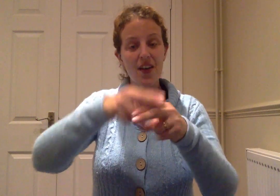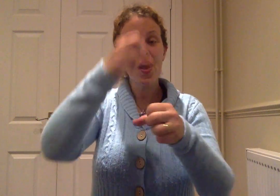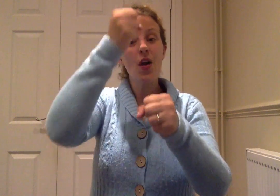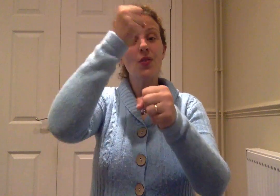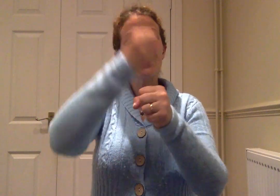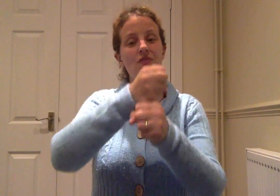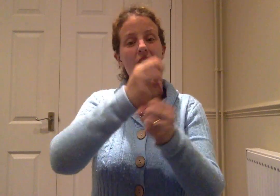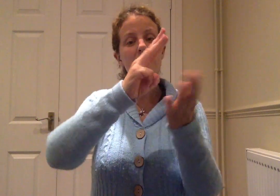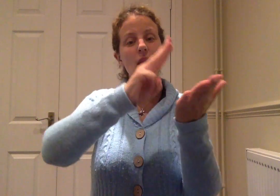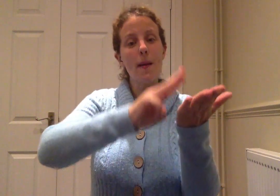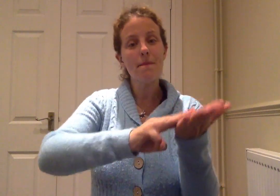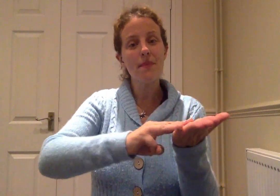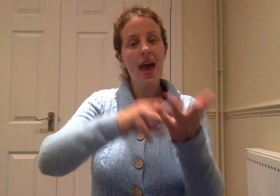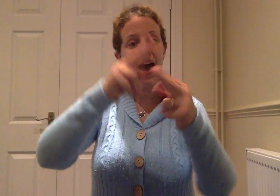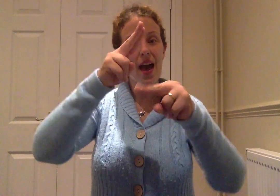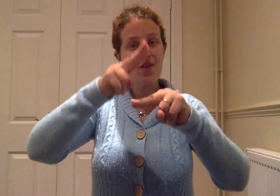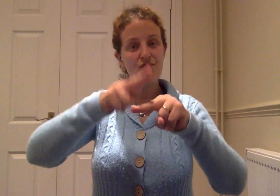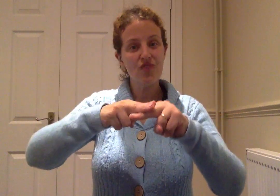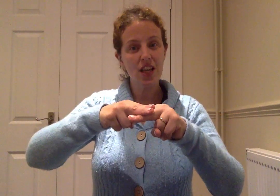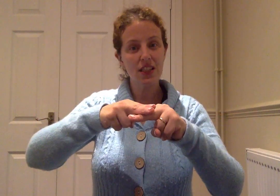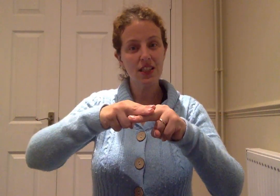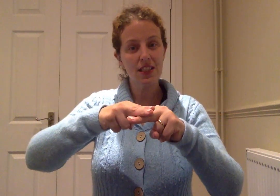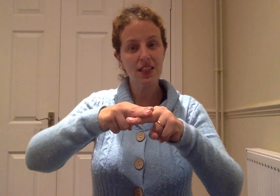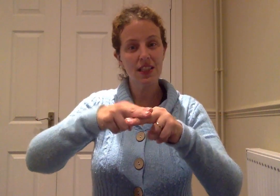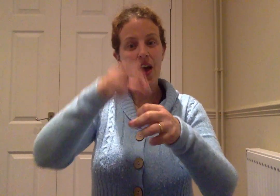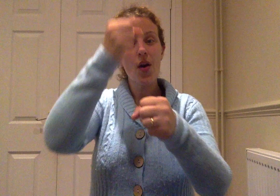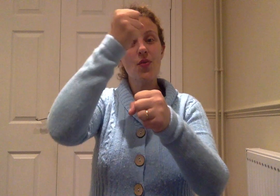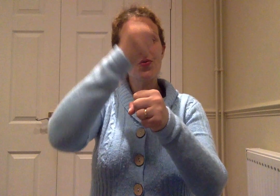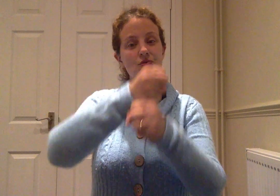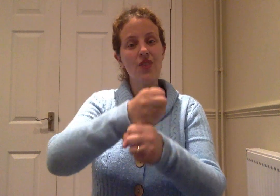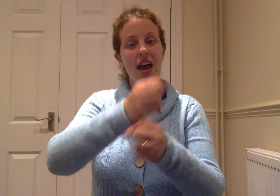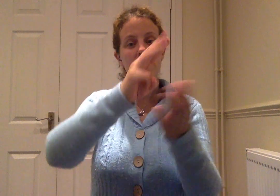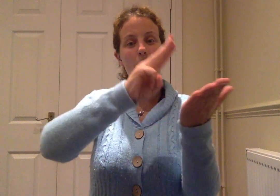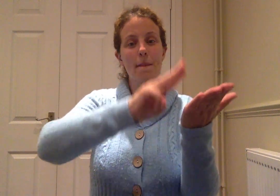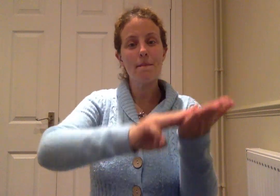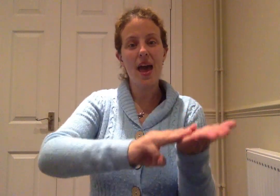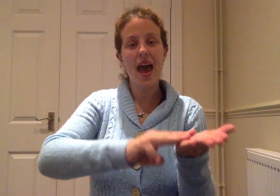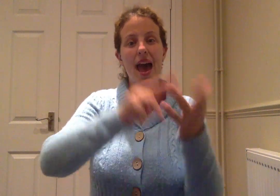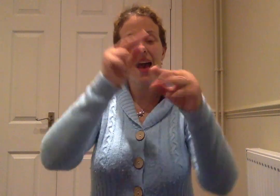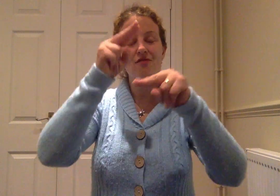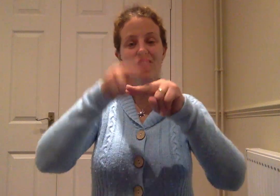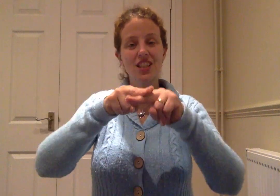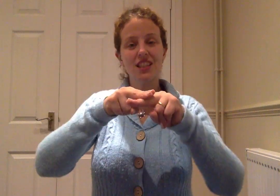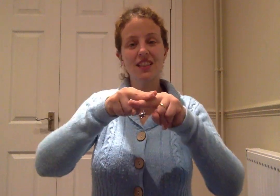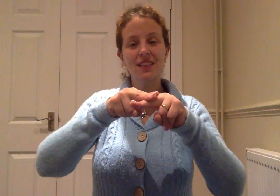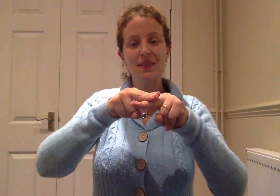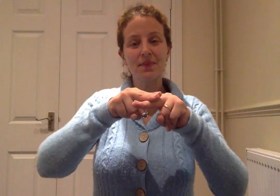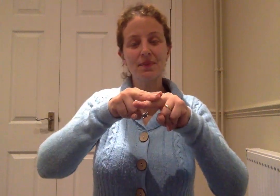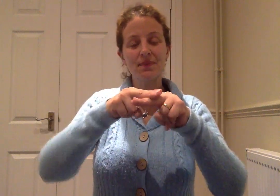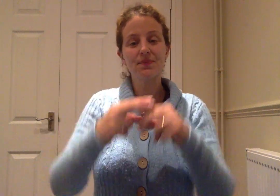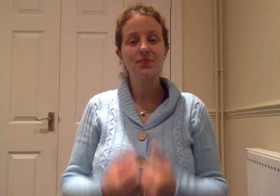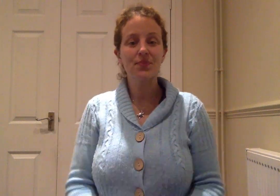Grandparents